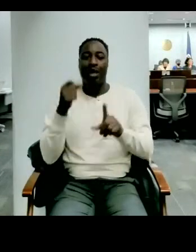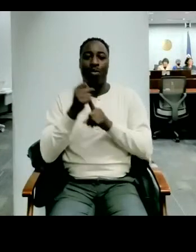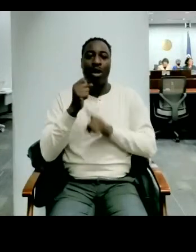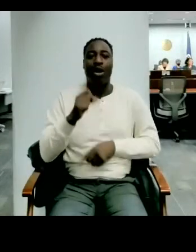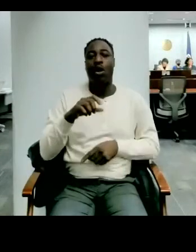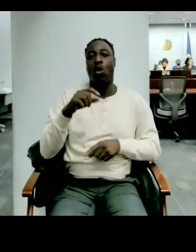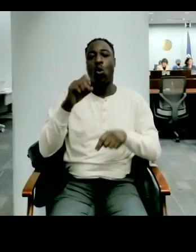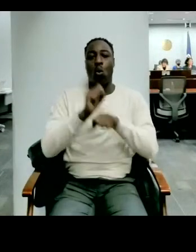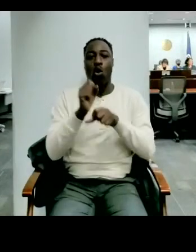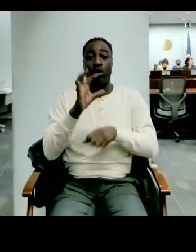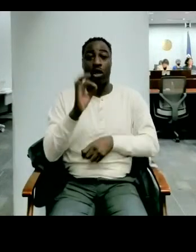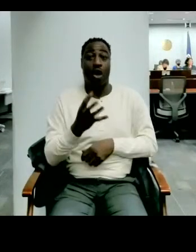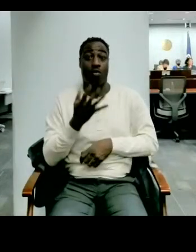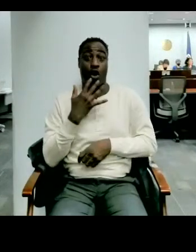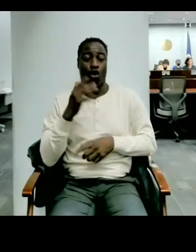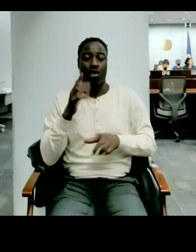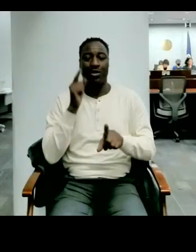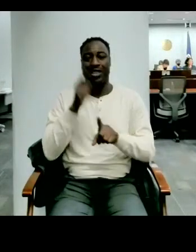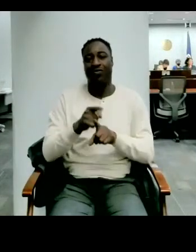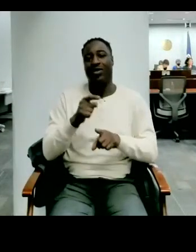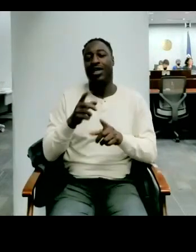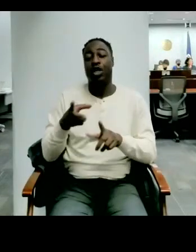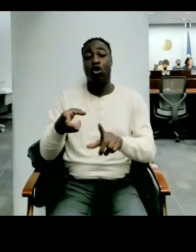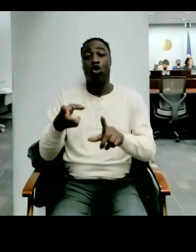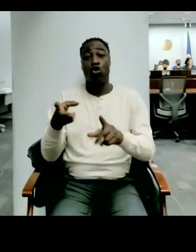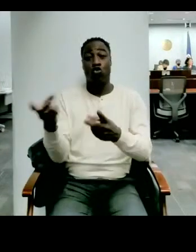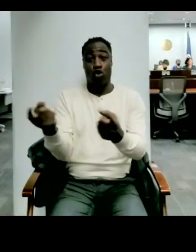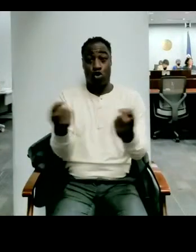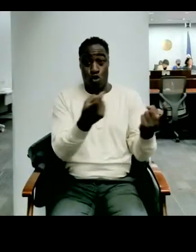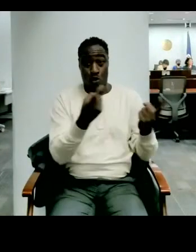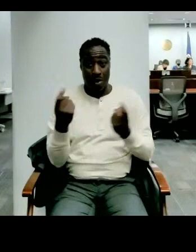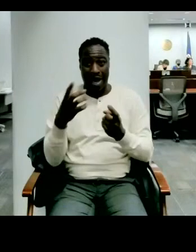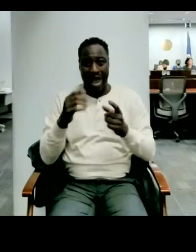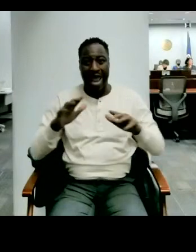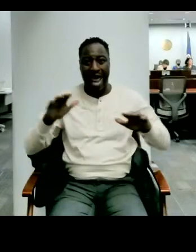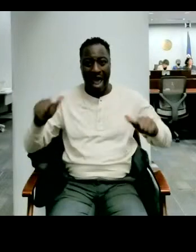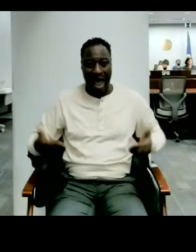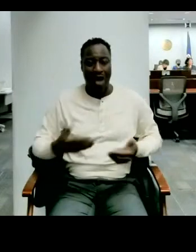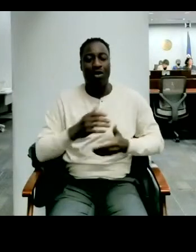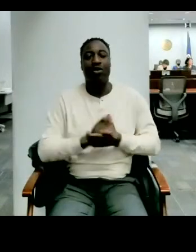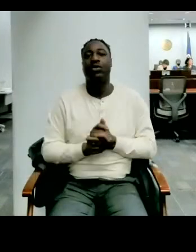particularly in recruitment and hiring, such as unjust formaldehyde degree requirements,